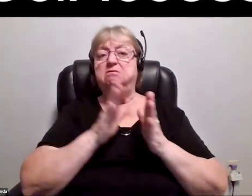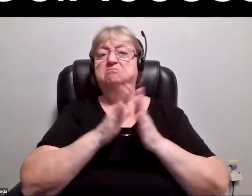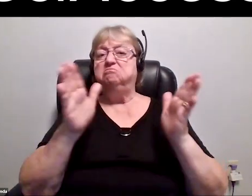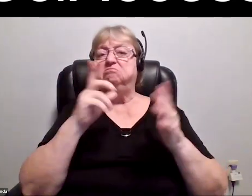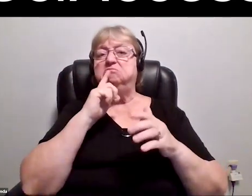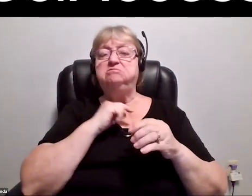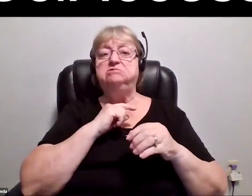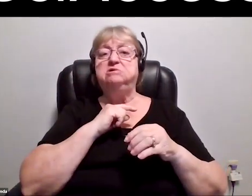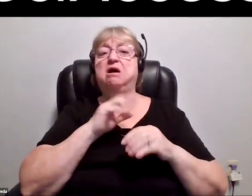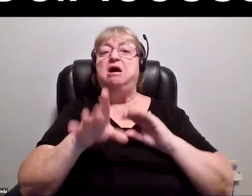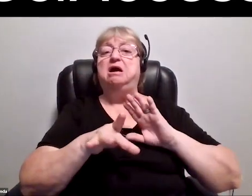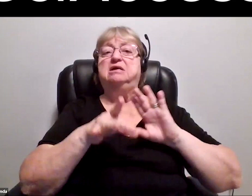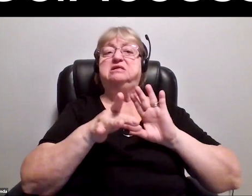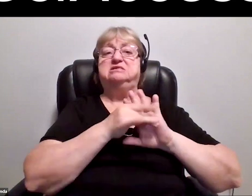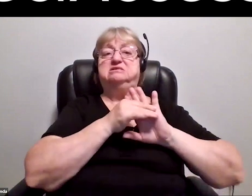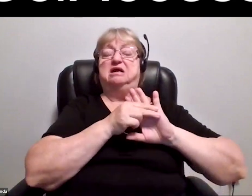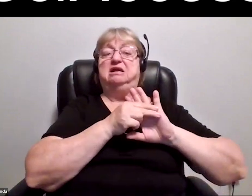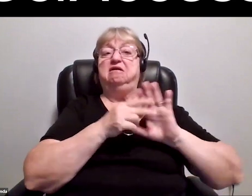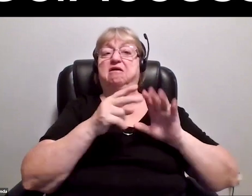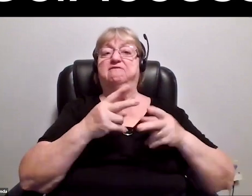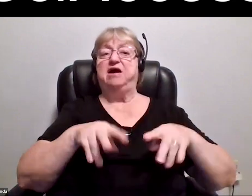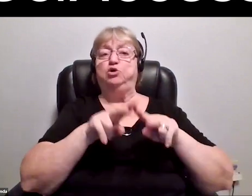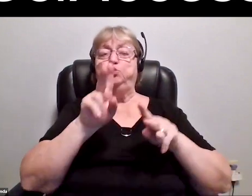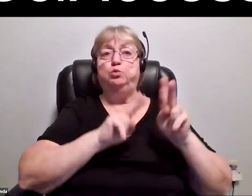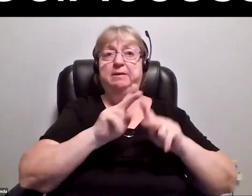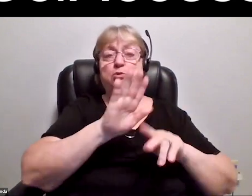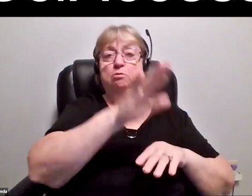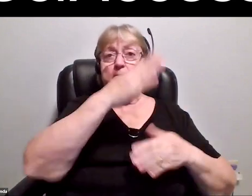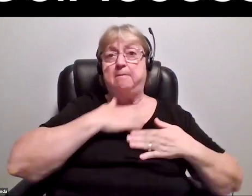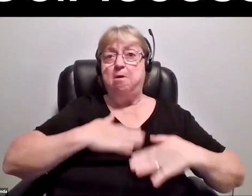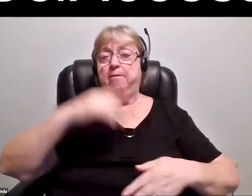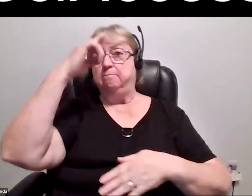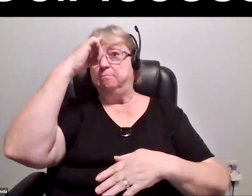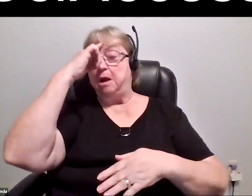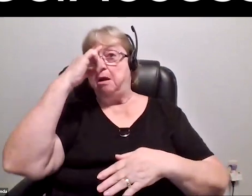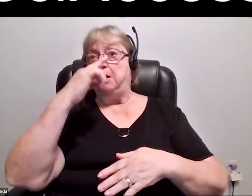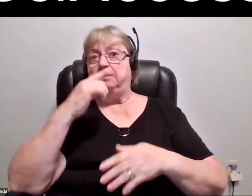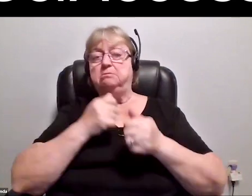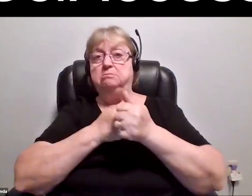to people's bodies and minds based on societally constructed ideas of normalcy,